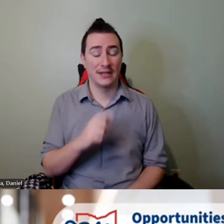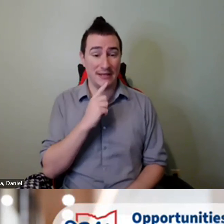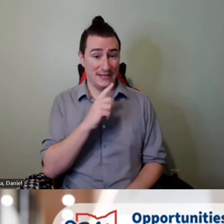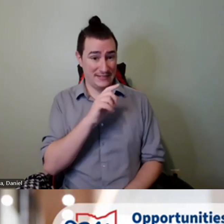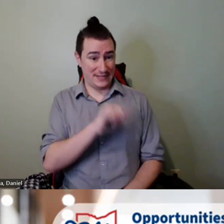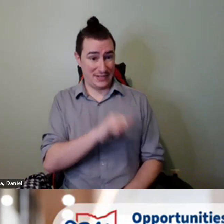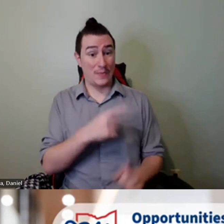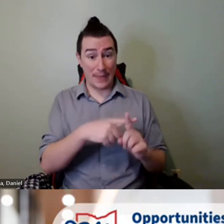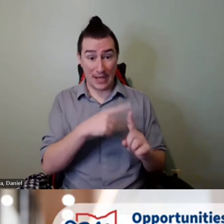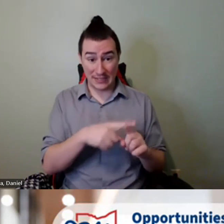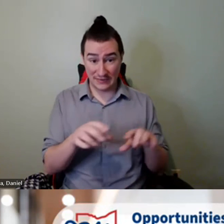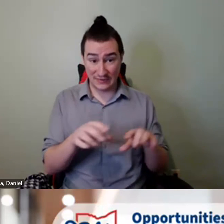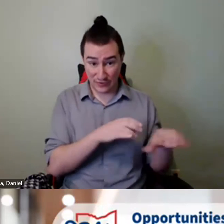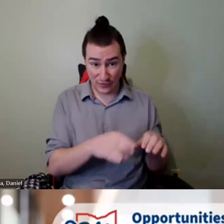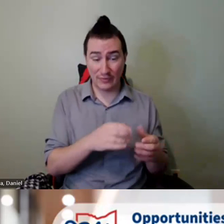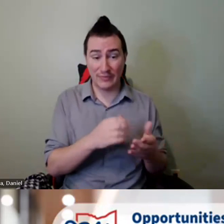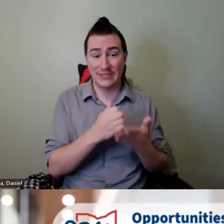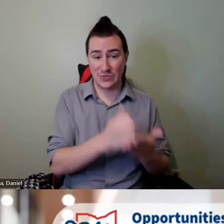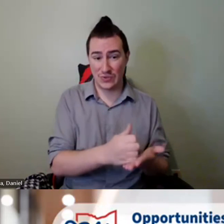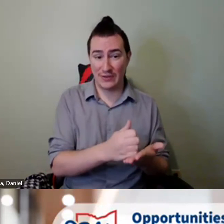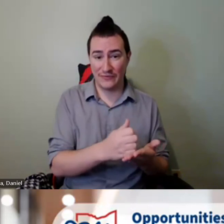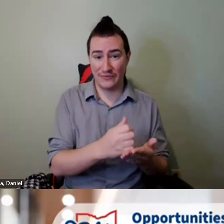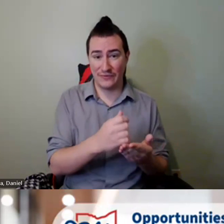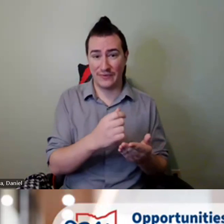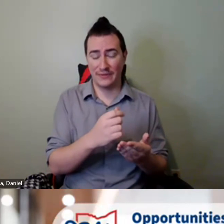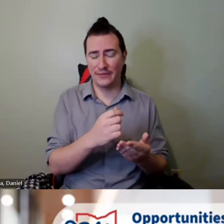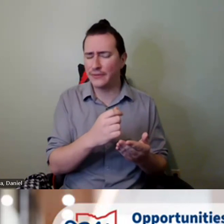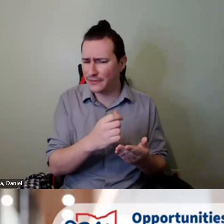specialist outline the disability and support for requested accommodation?”